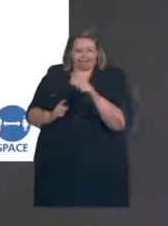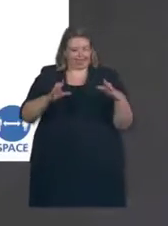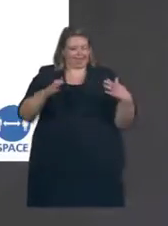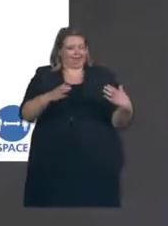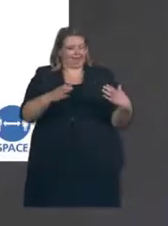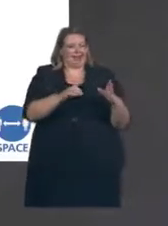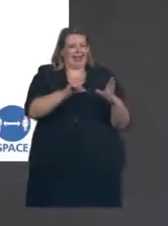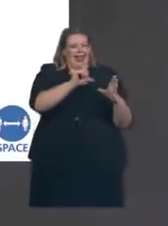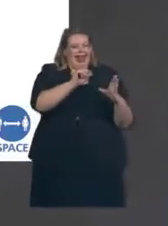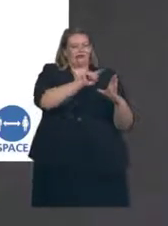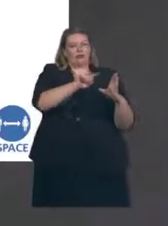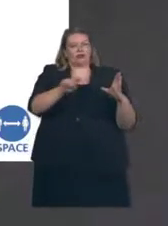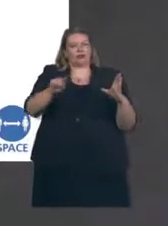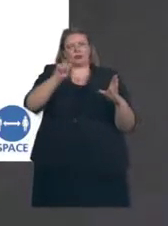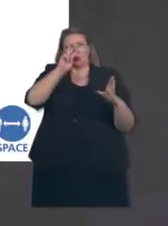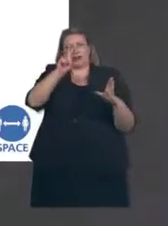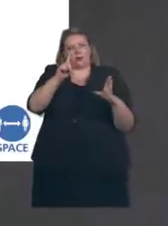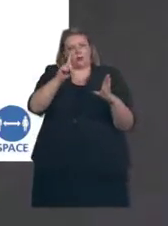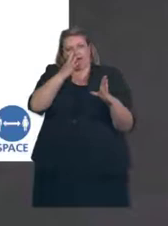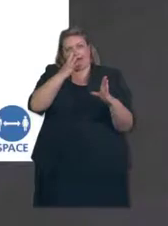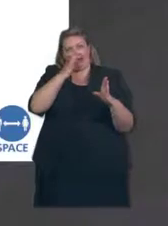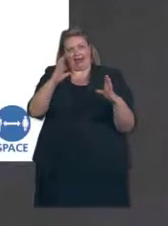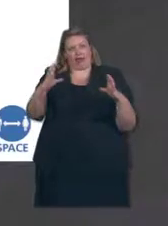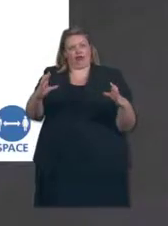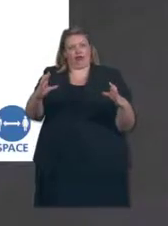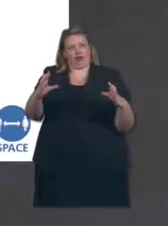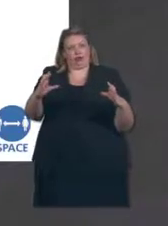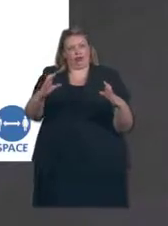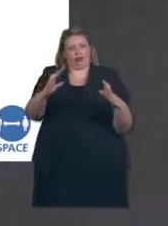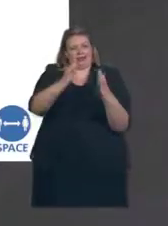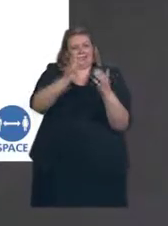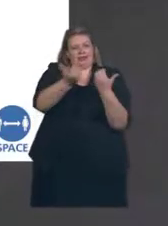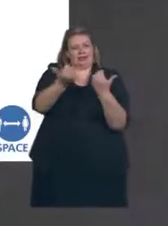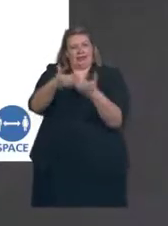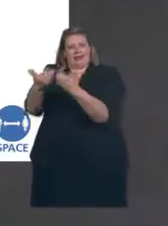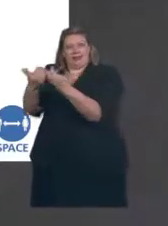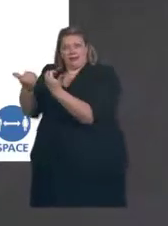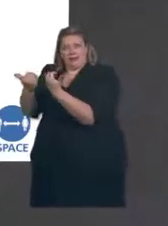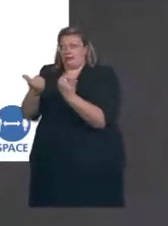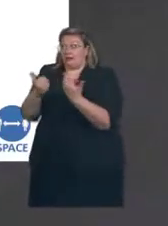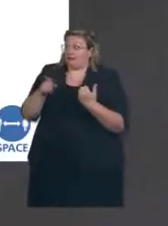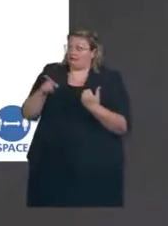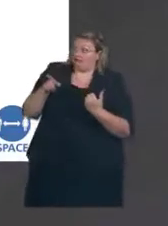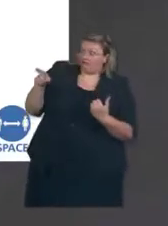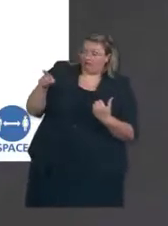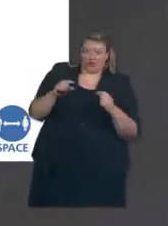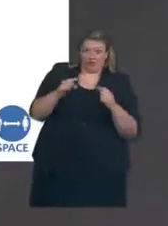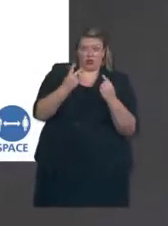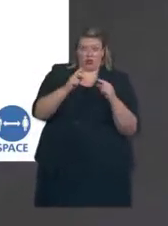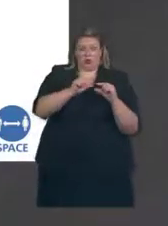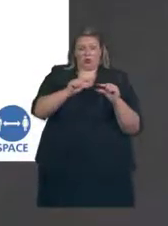What you have is people in dark blue, 11 to 14 And in the orange, 15 to 16